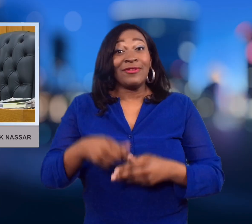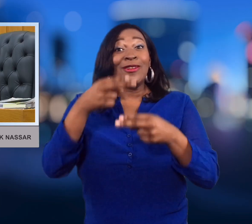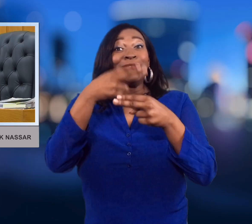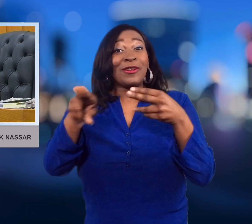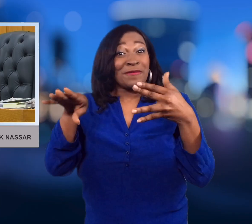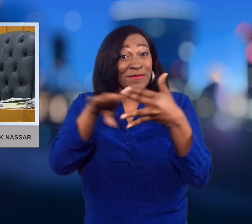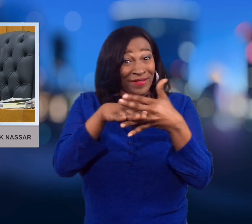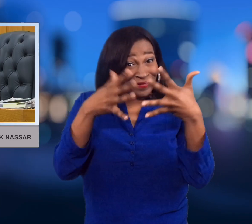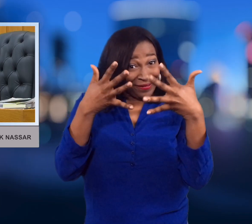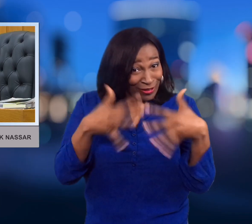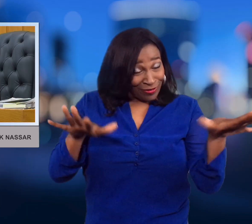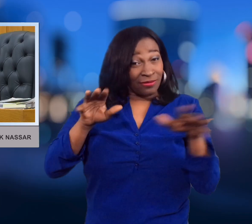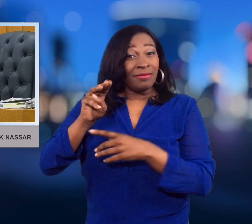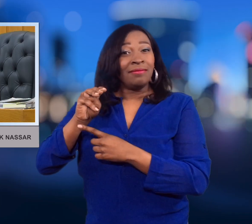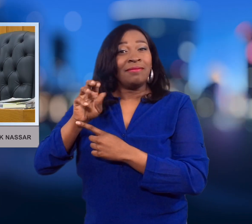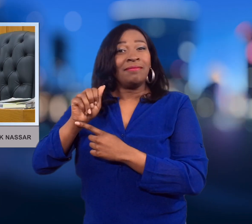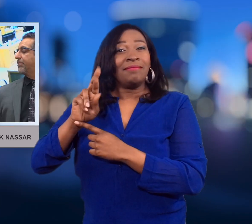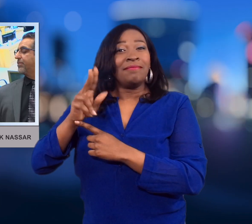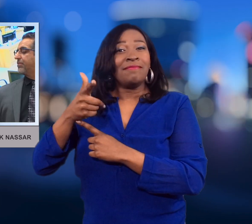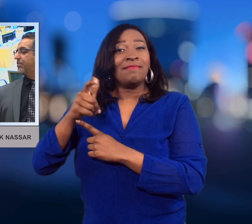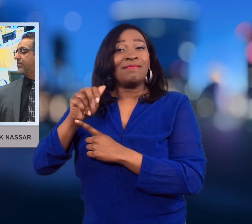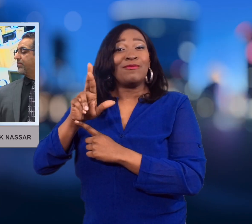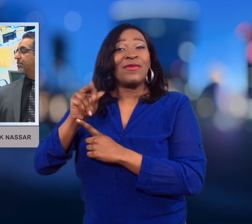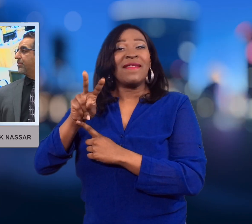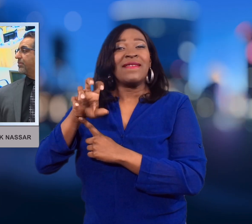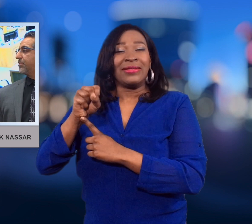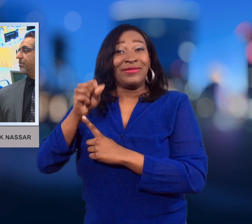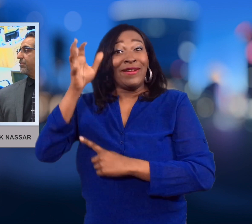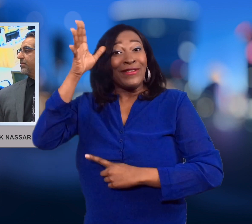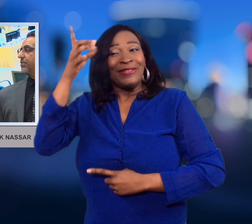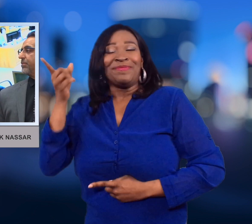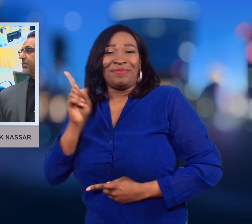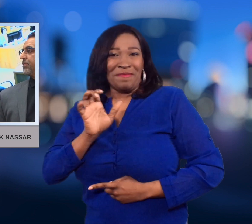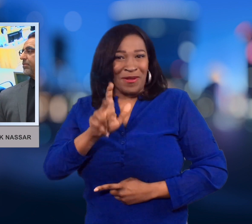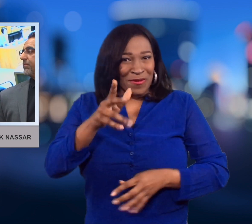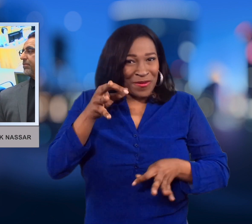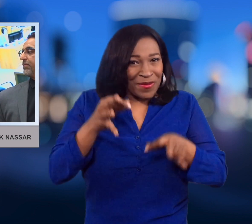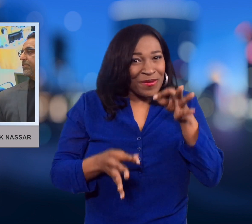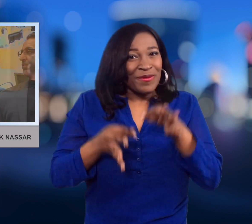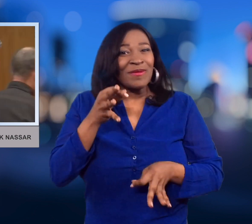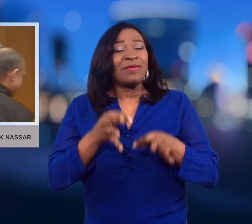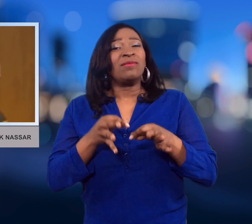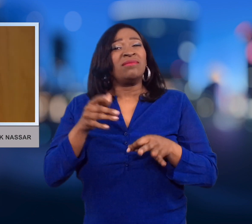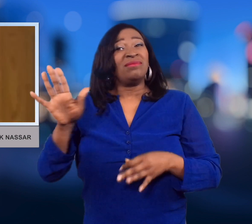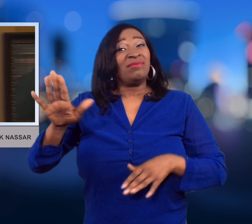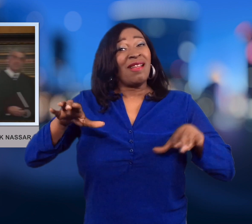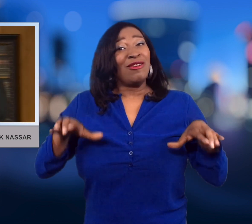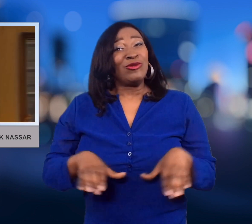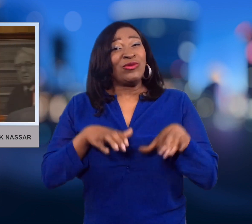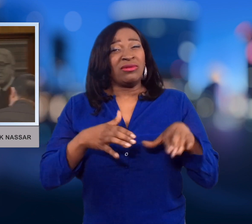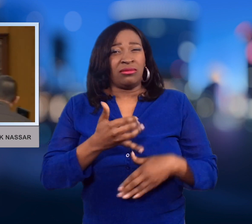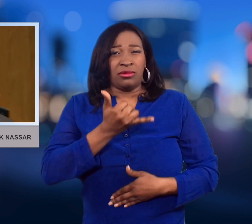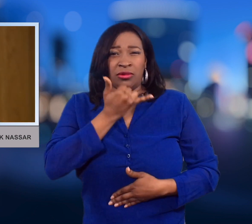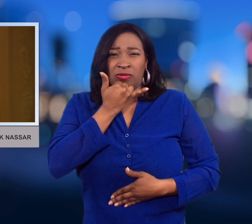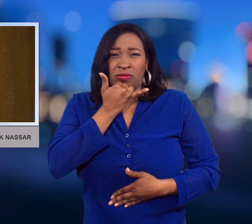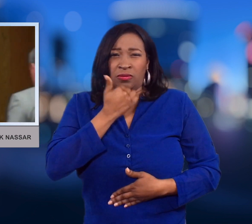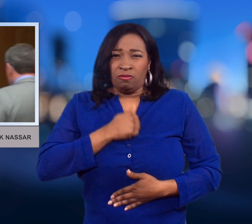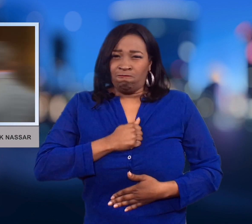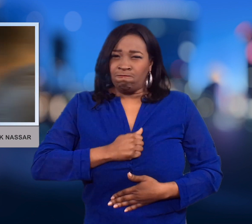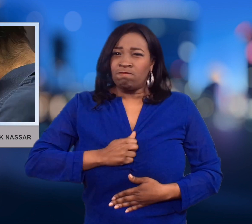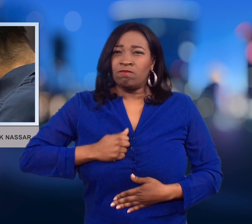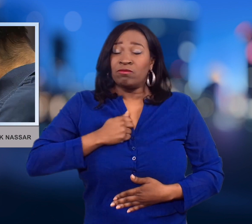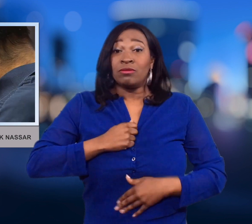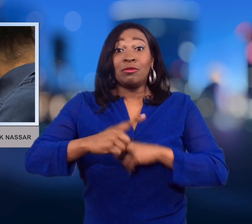After a brief recess, Margraves return to court and apologized for his actions.